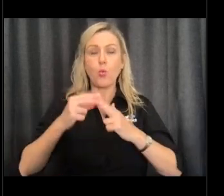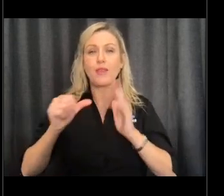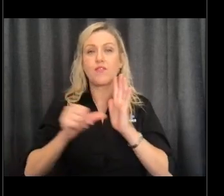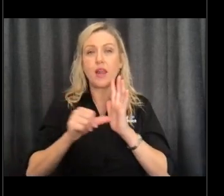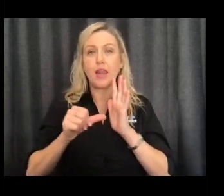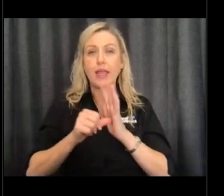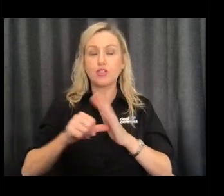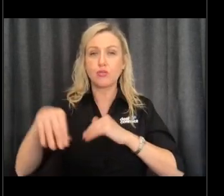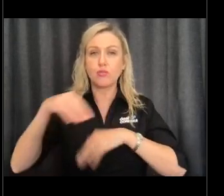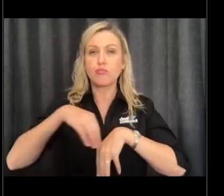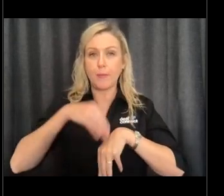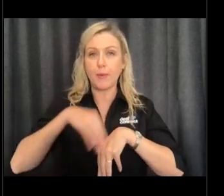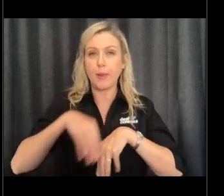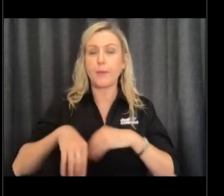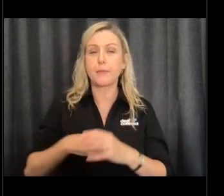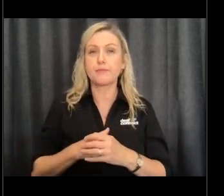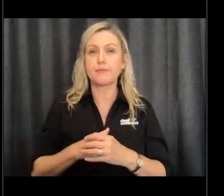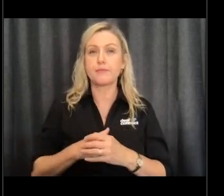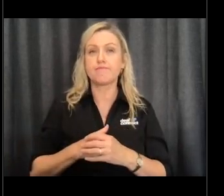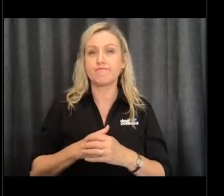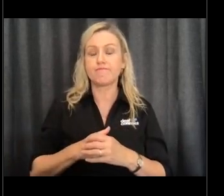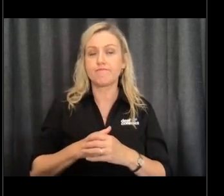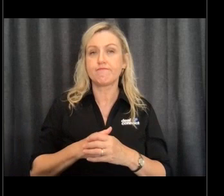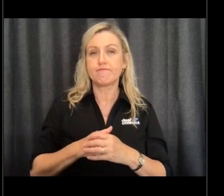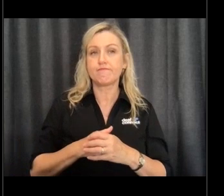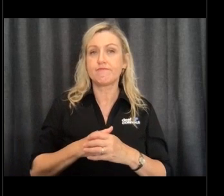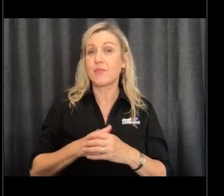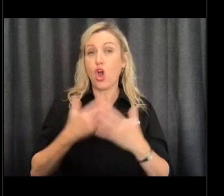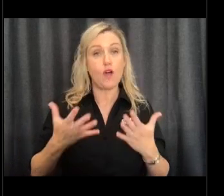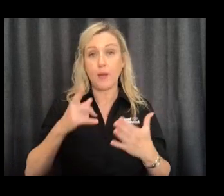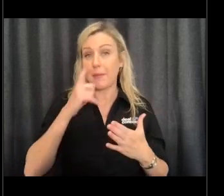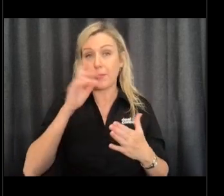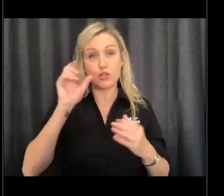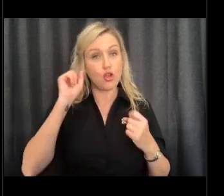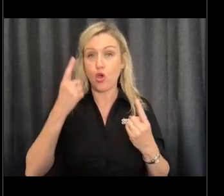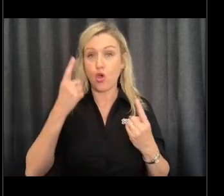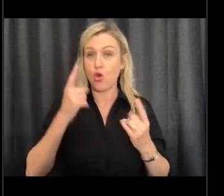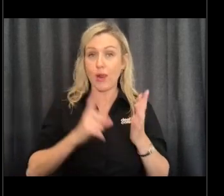That's an area that not everybody knows work is done in.